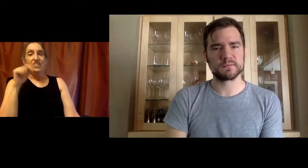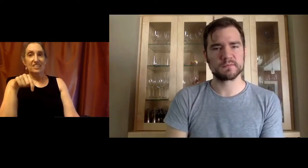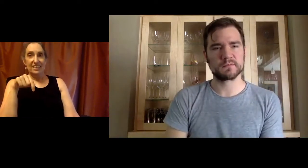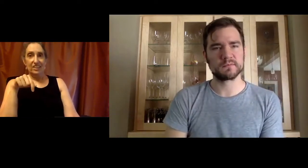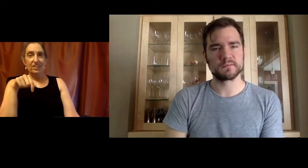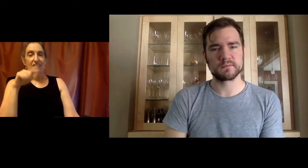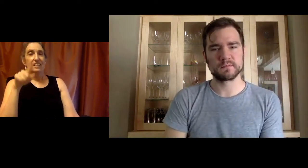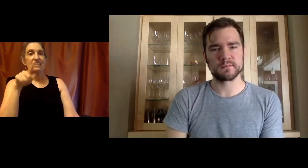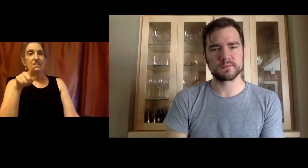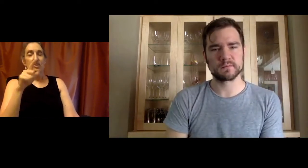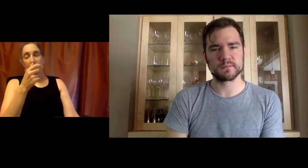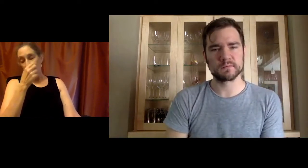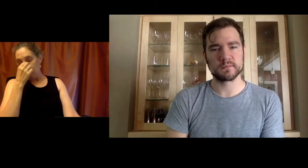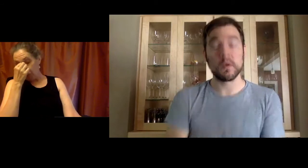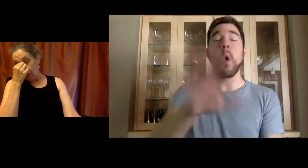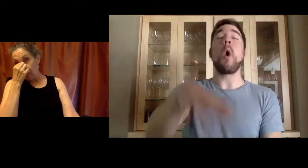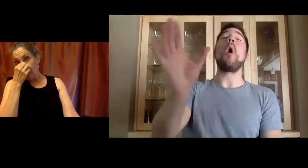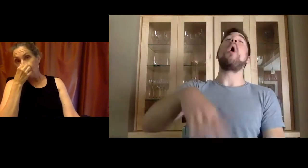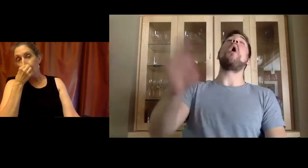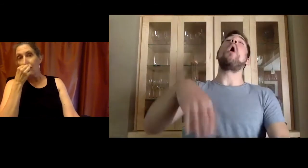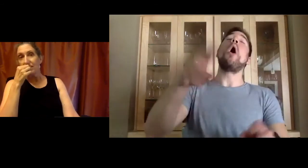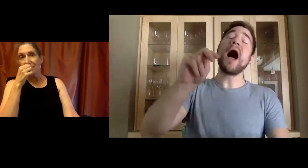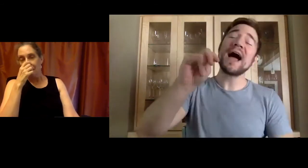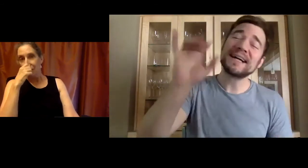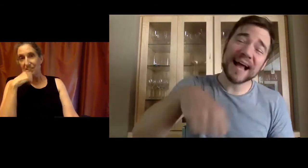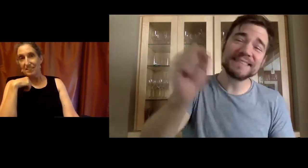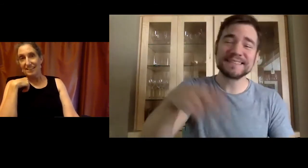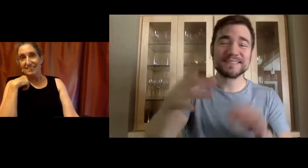This here, Nic is the interpreter has been working with the governor all this time, you know...